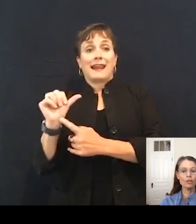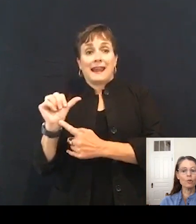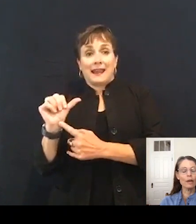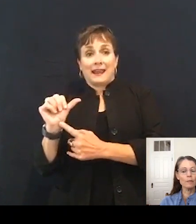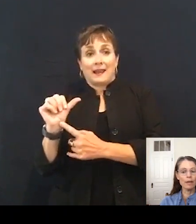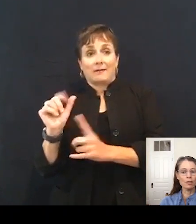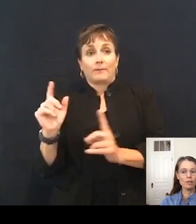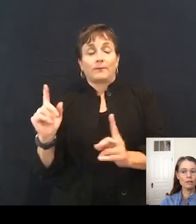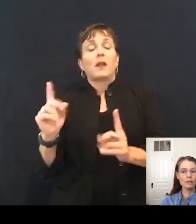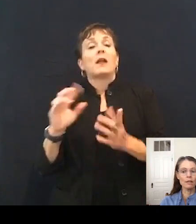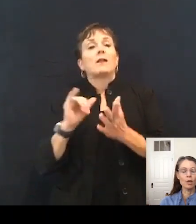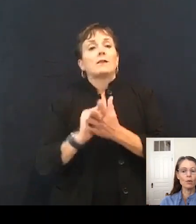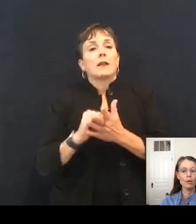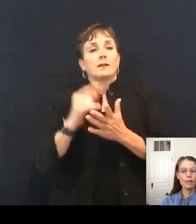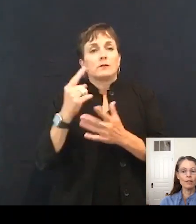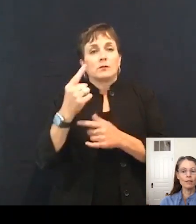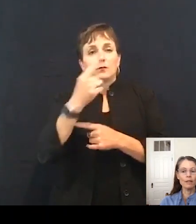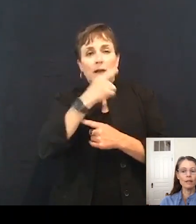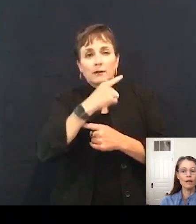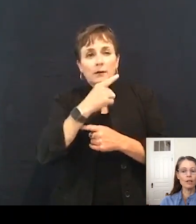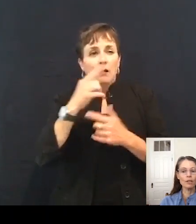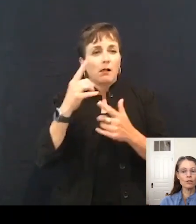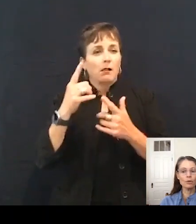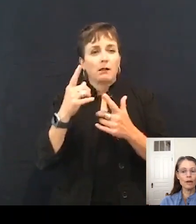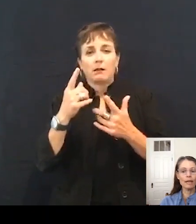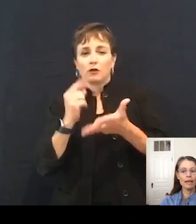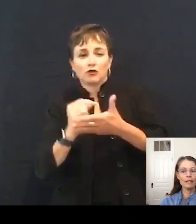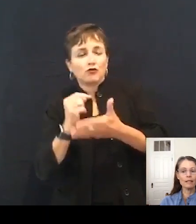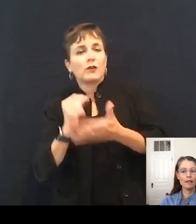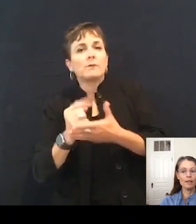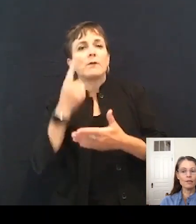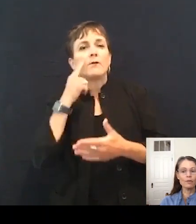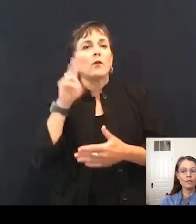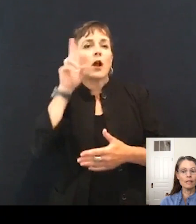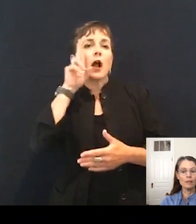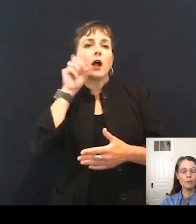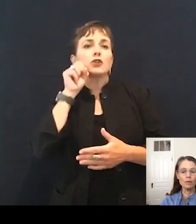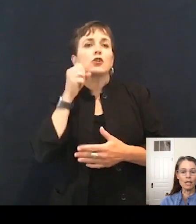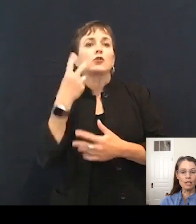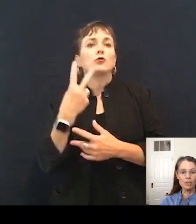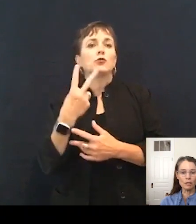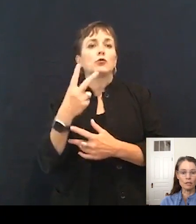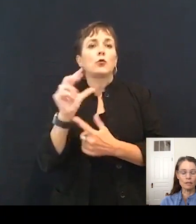USH2A patients, with USH2A exon 13 mutations.